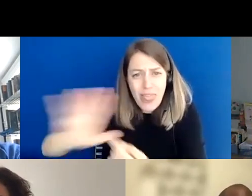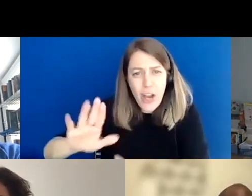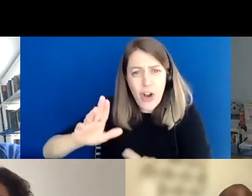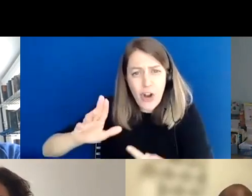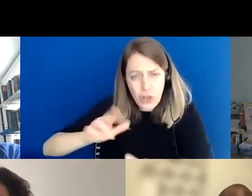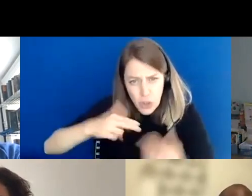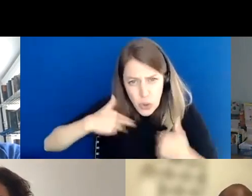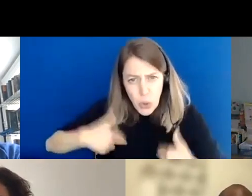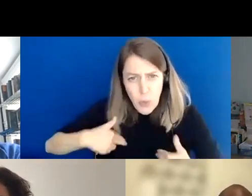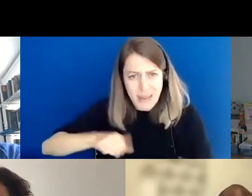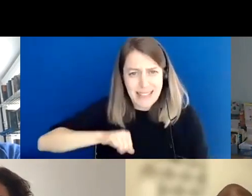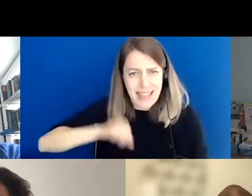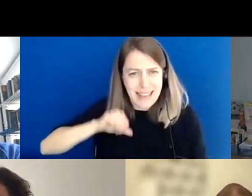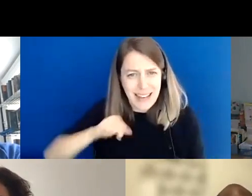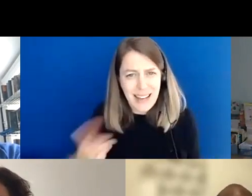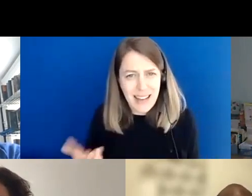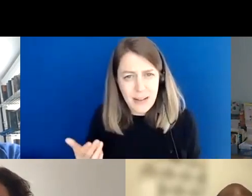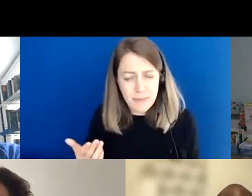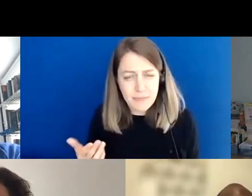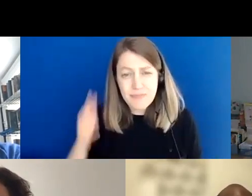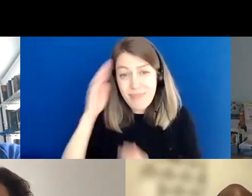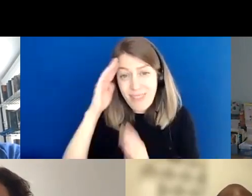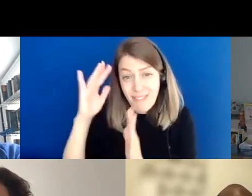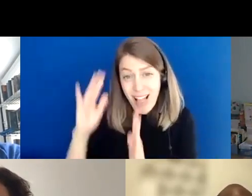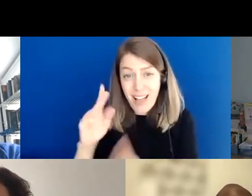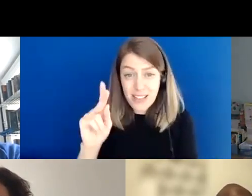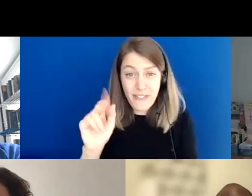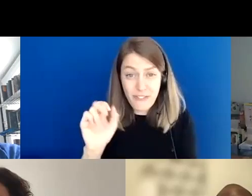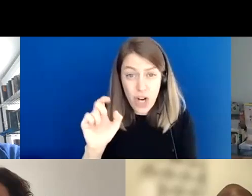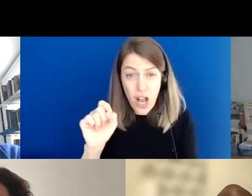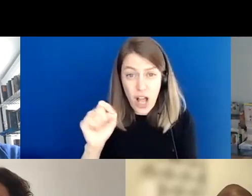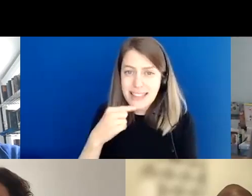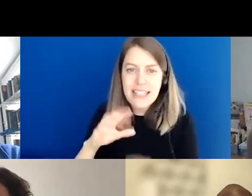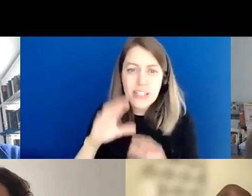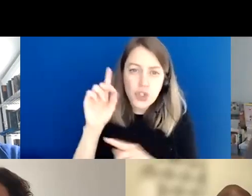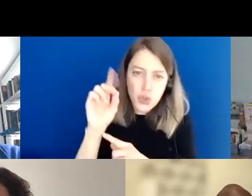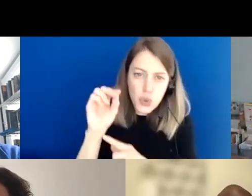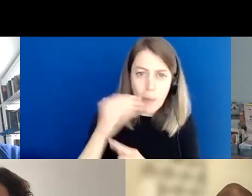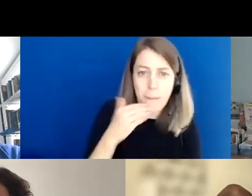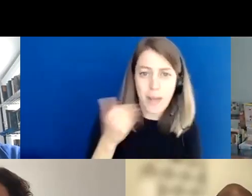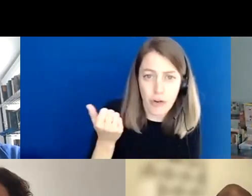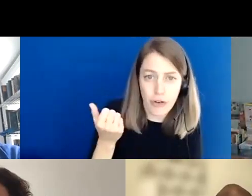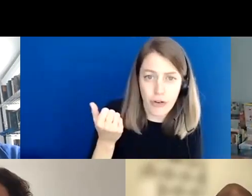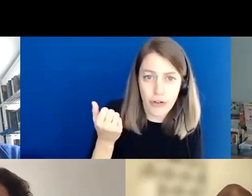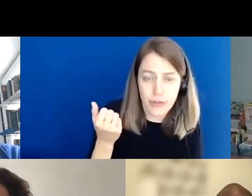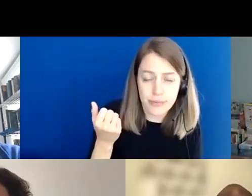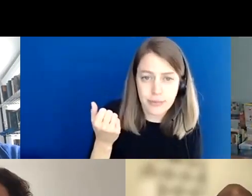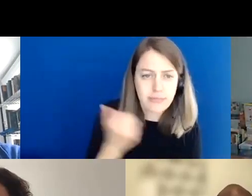on the other hand, he commands us to do better. He says, "Treat humanity, whether in your own person or the person of any other,